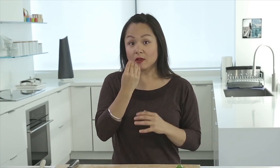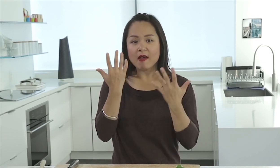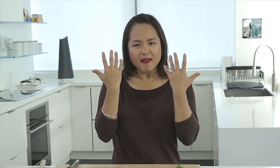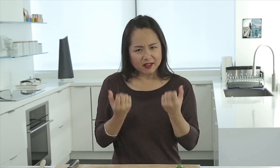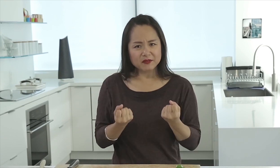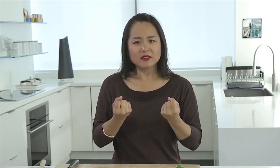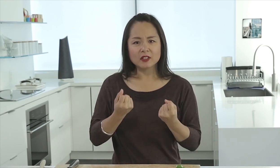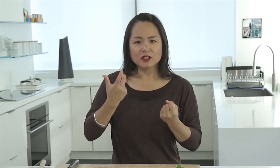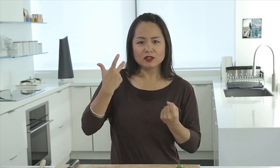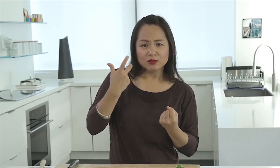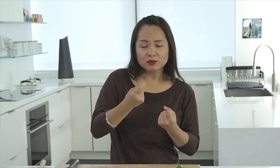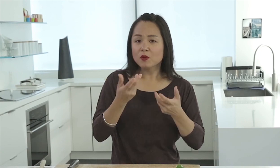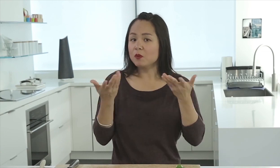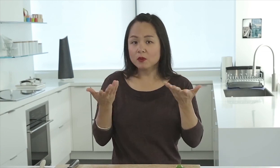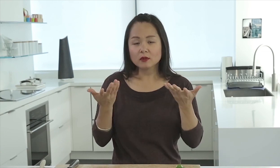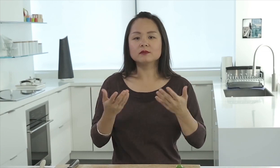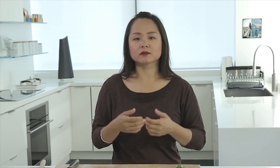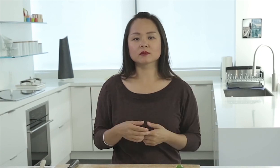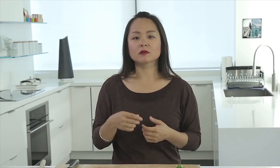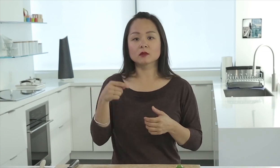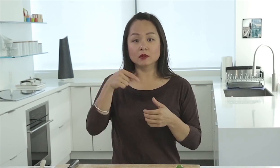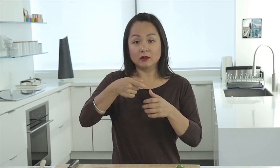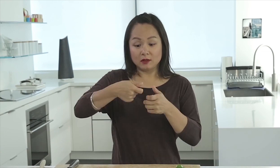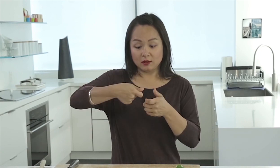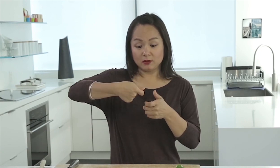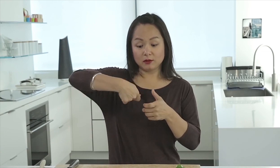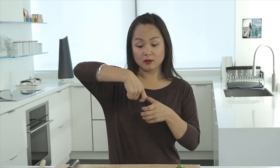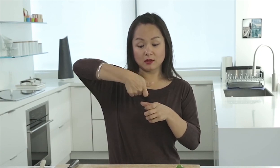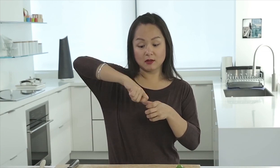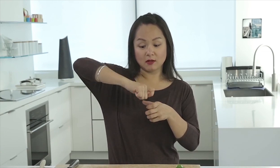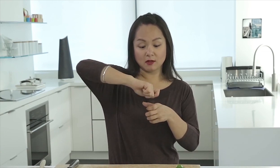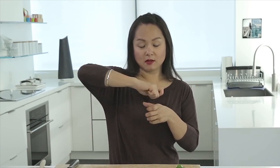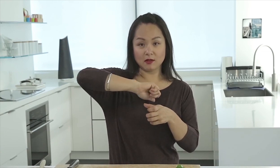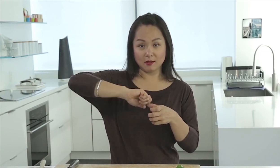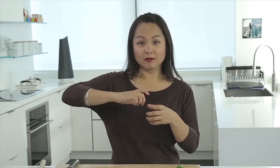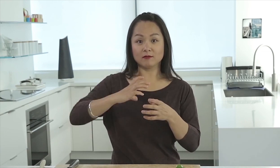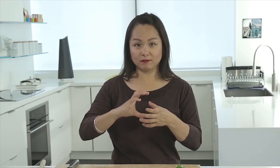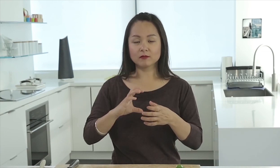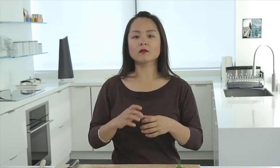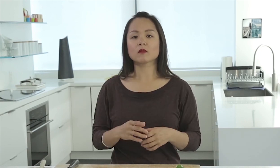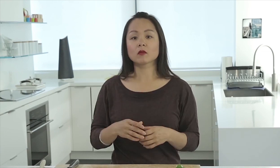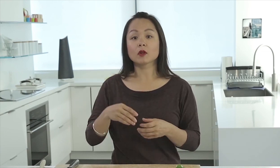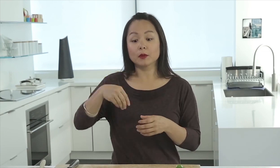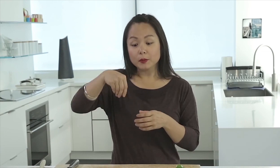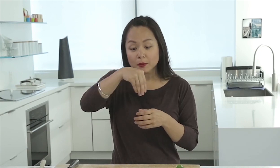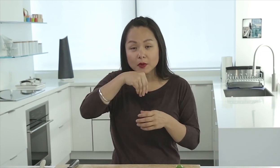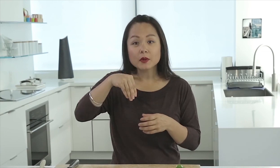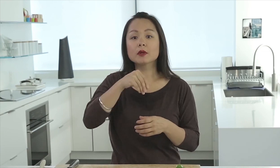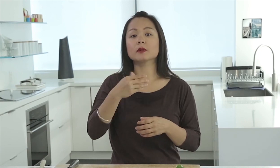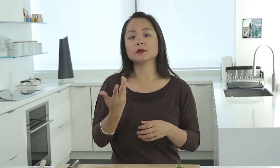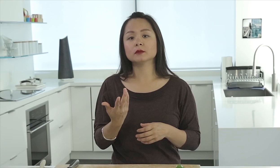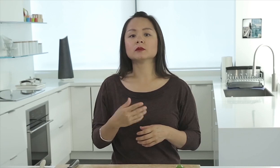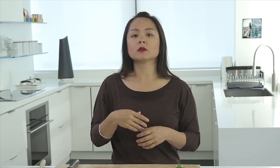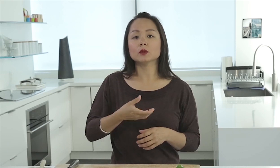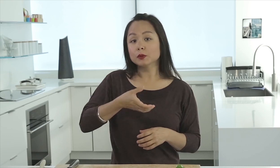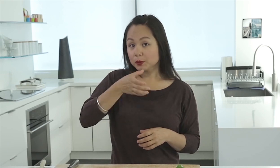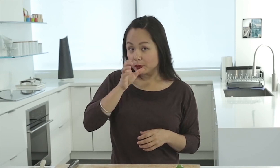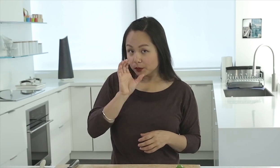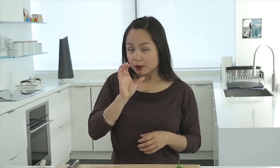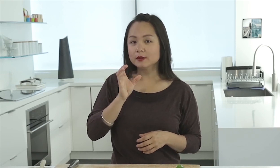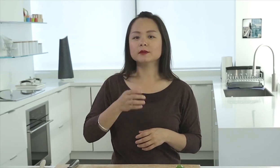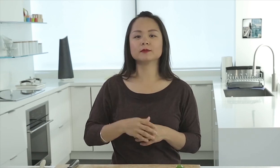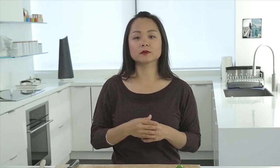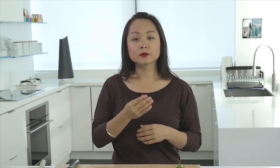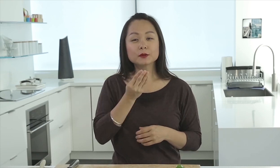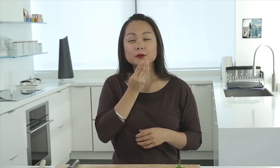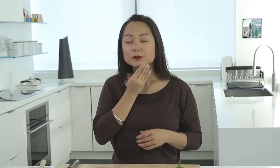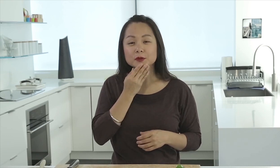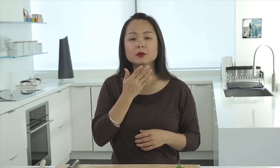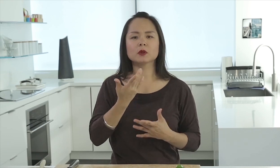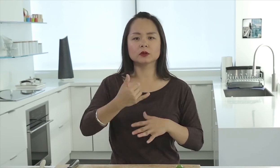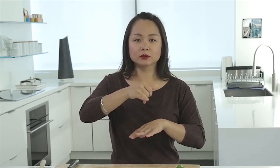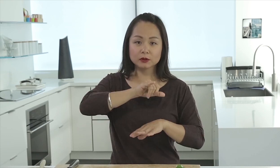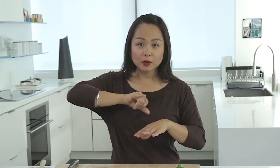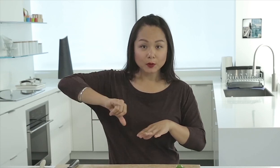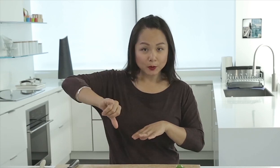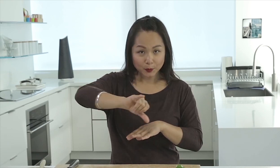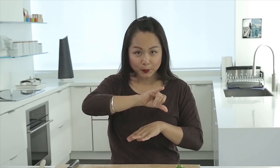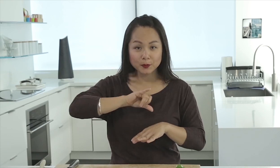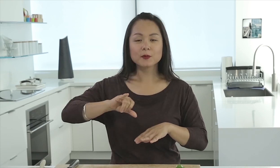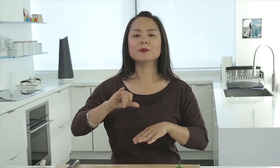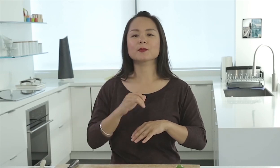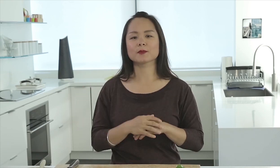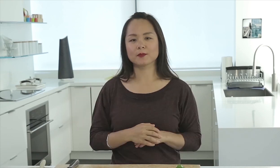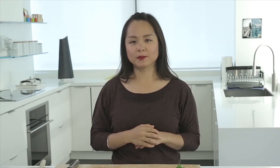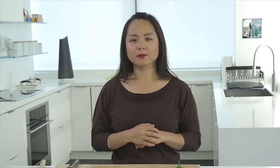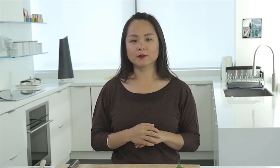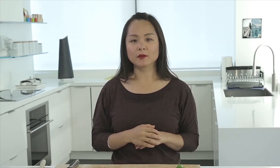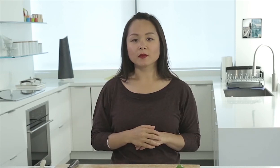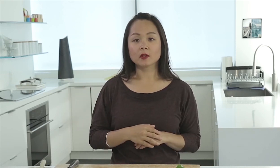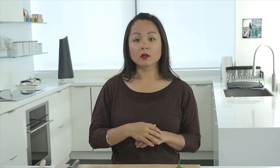They are often found in canned foods, powdered food and drinks, sugars and syrups.